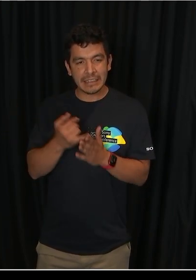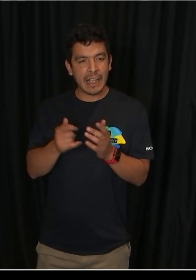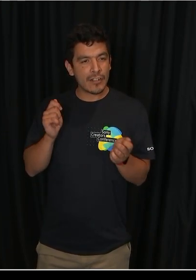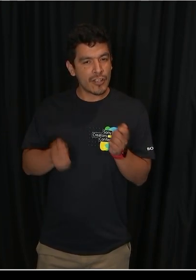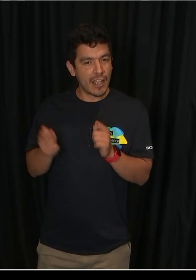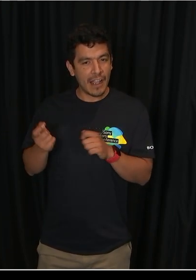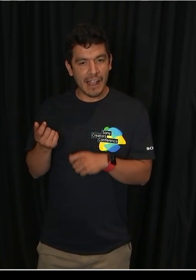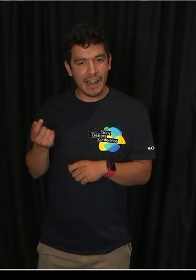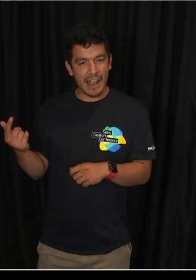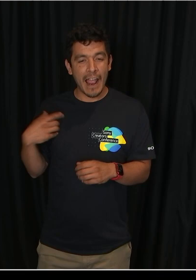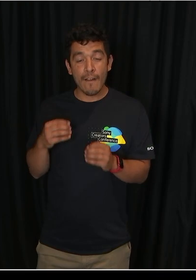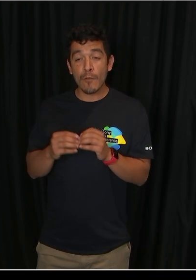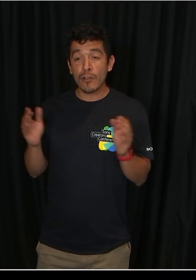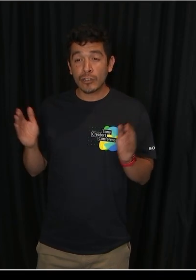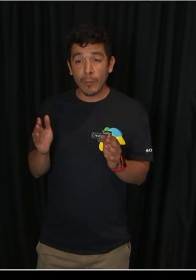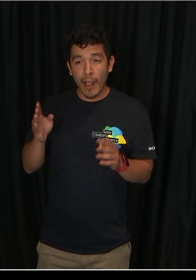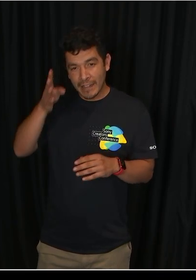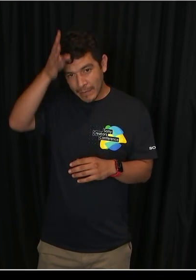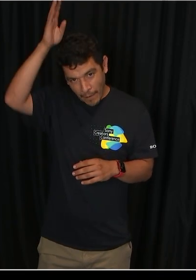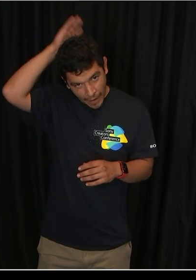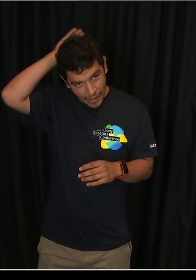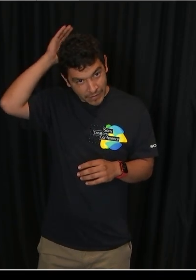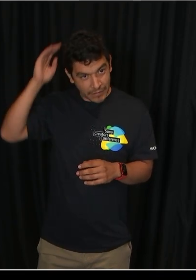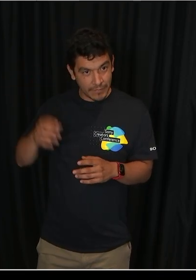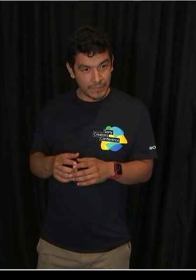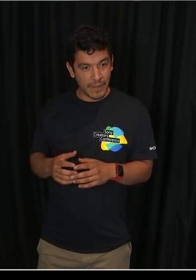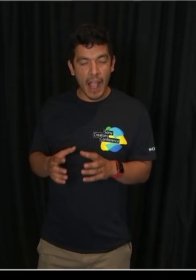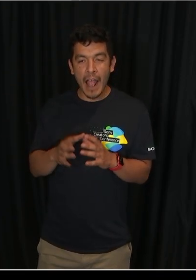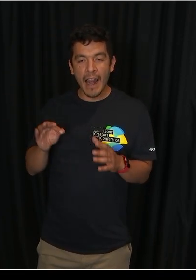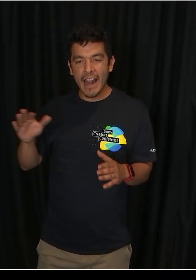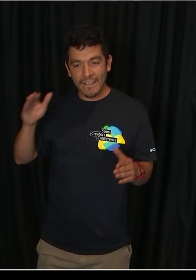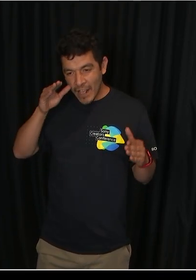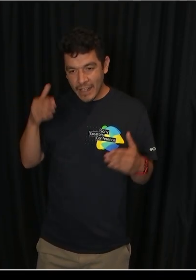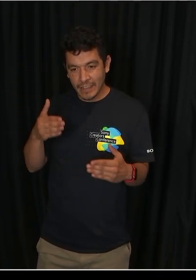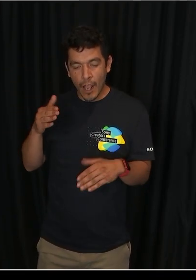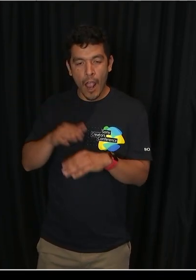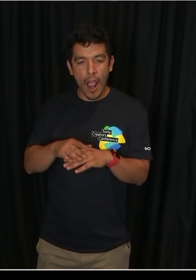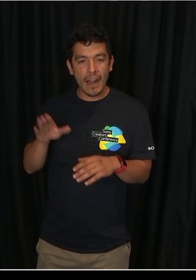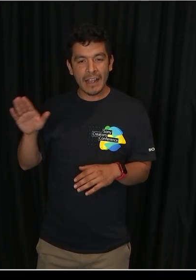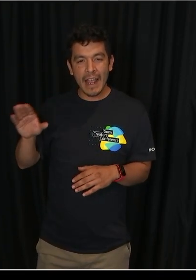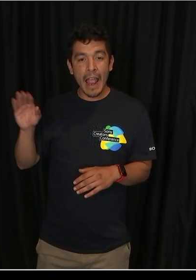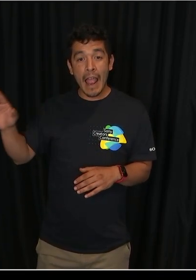He had much smaller spikes. A lot of the emphasis was done on him in his Spider suit initially.